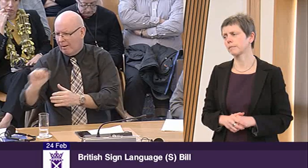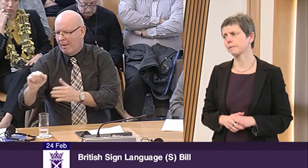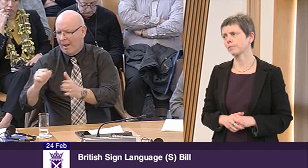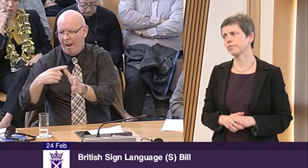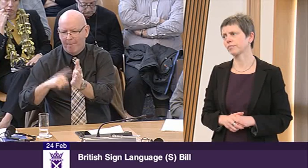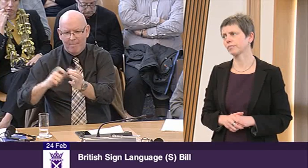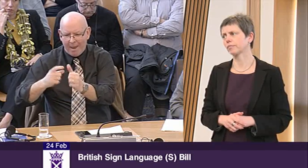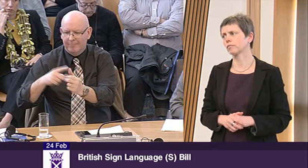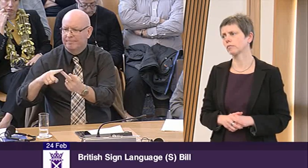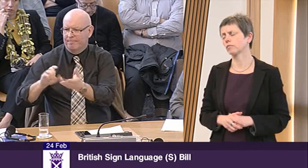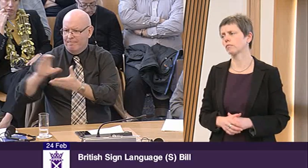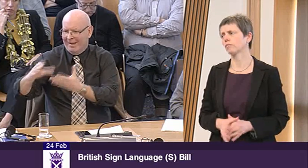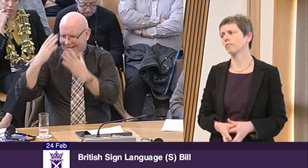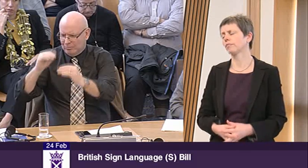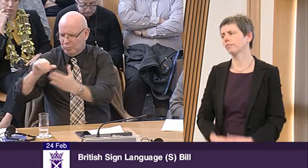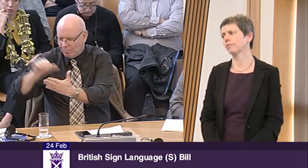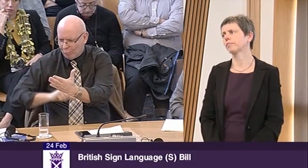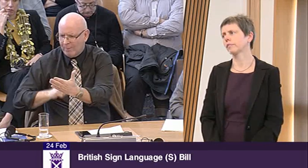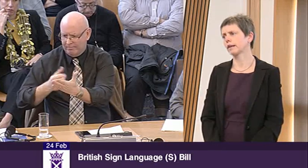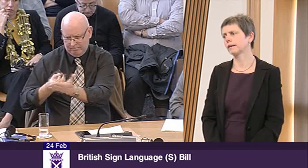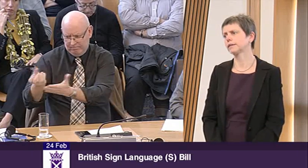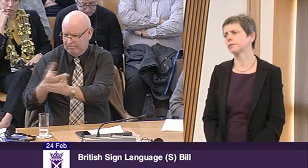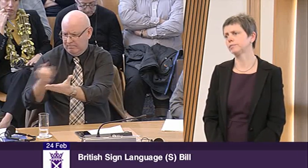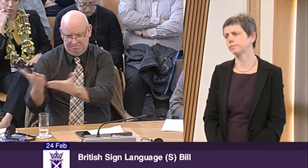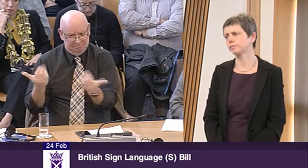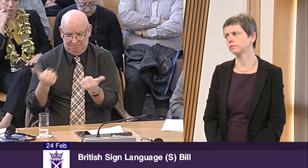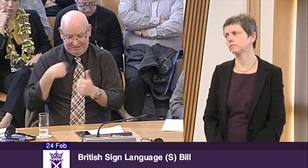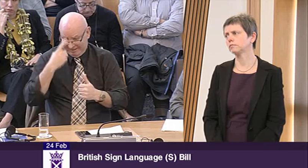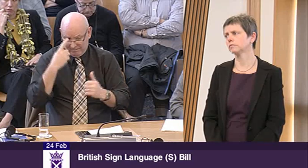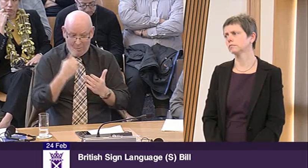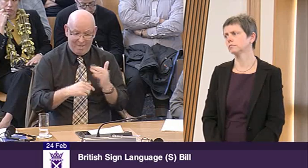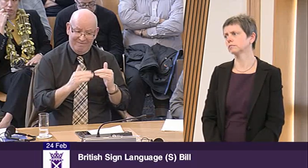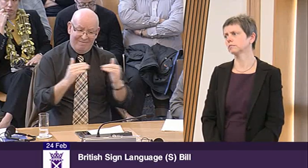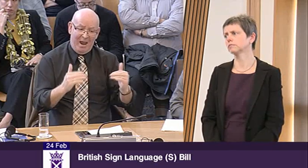Quite rightly, a lot of resources have been given to Gaelic in terms of television services